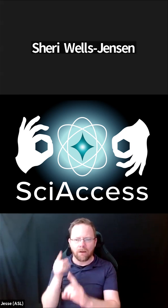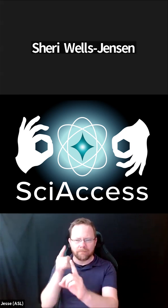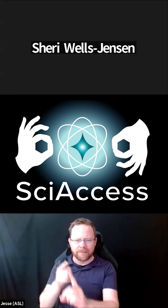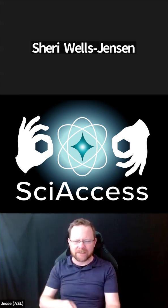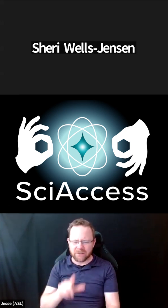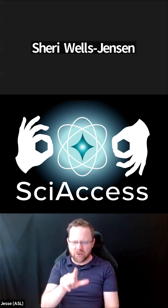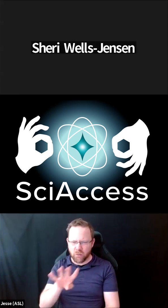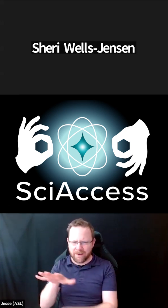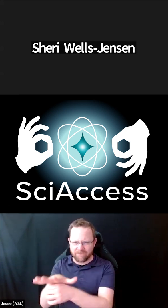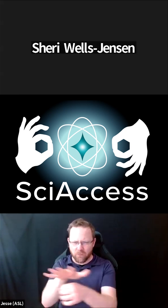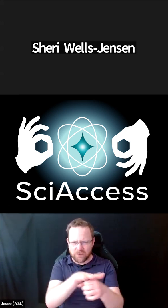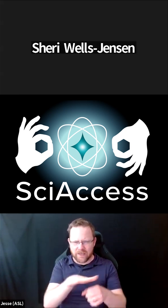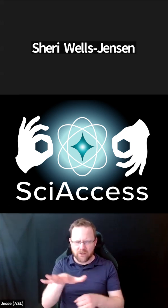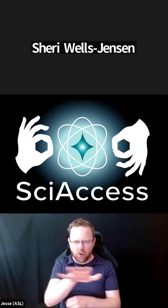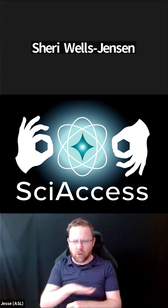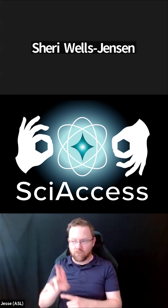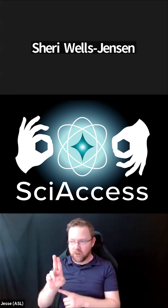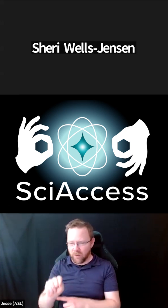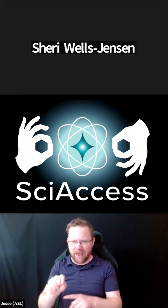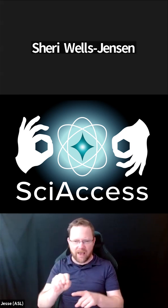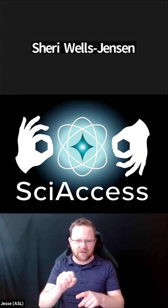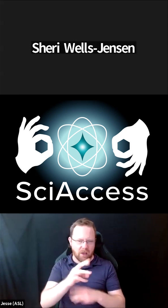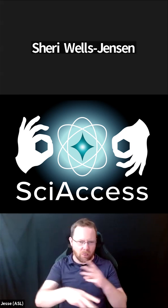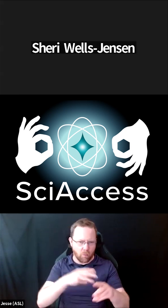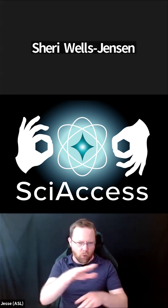And this work is already begun.